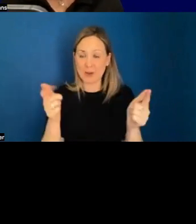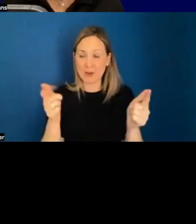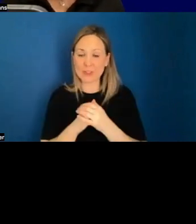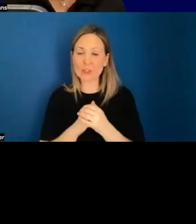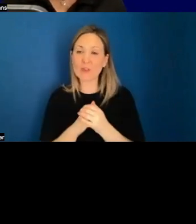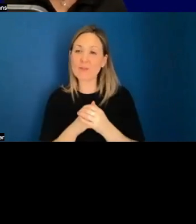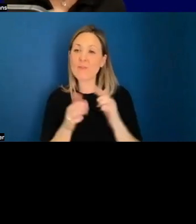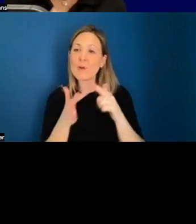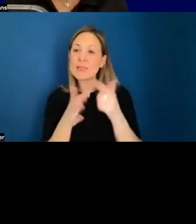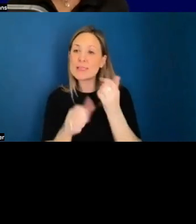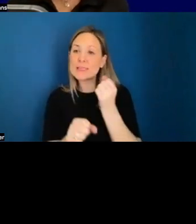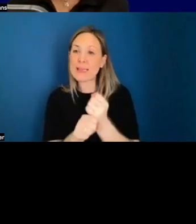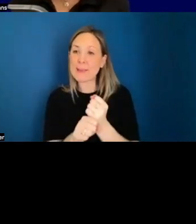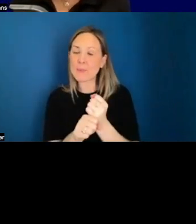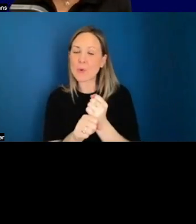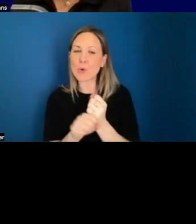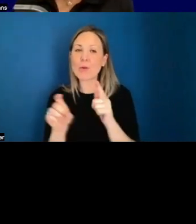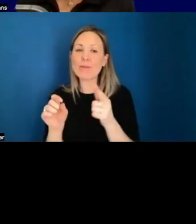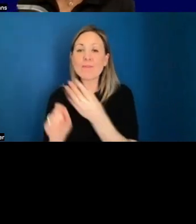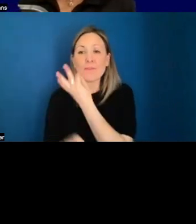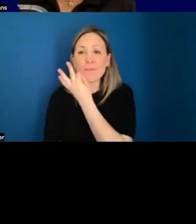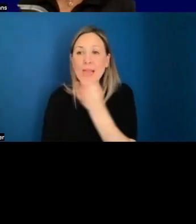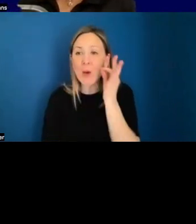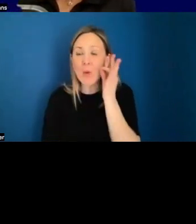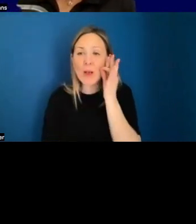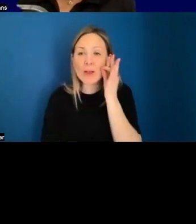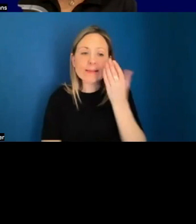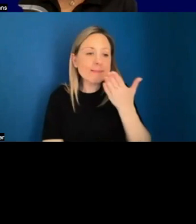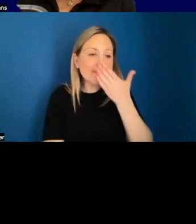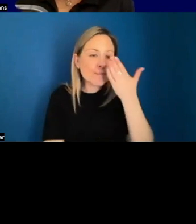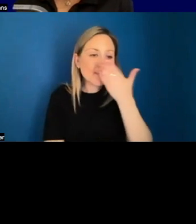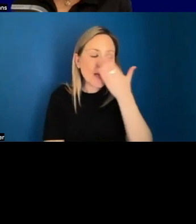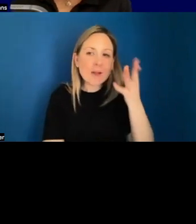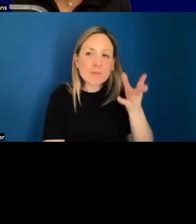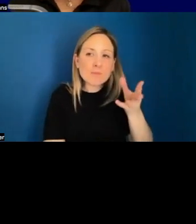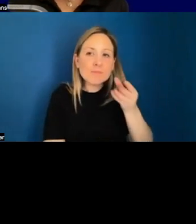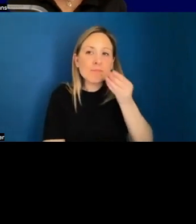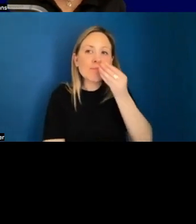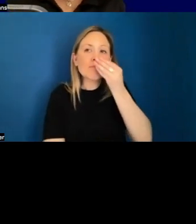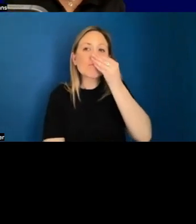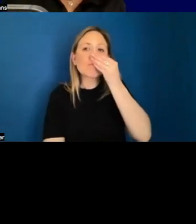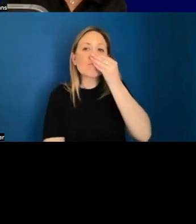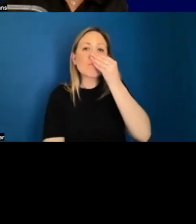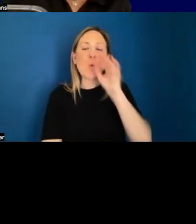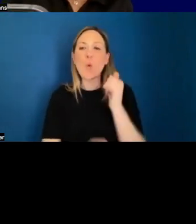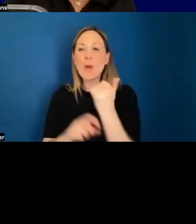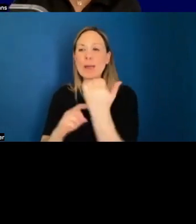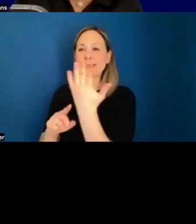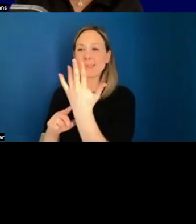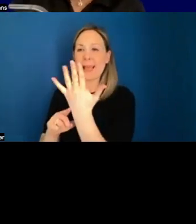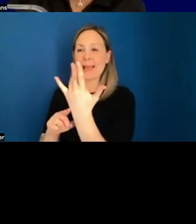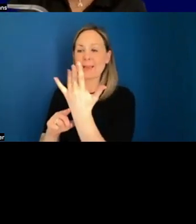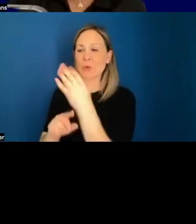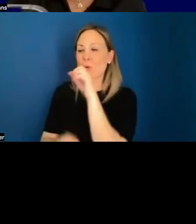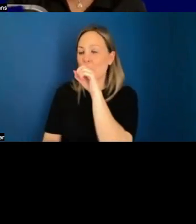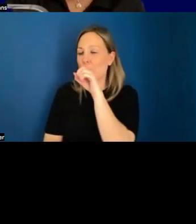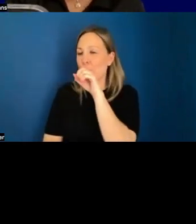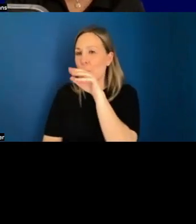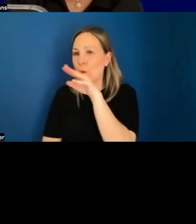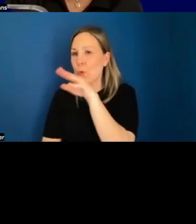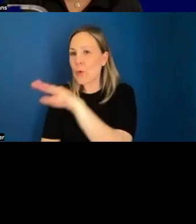use smelling a flower, breathing in, and blowing out a candle for breathing out.